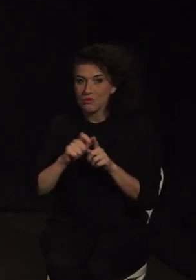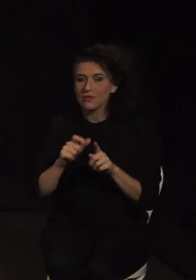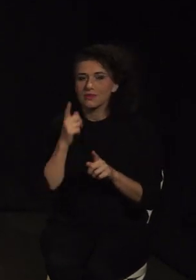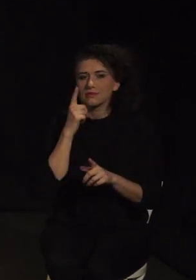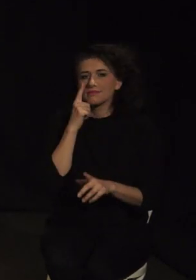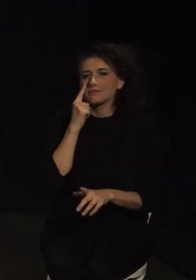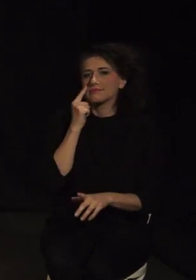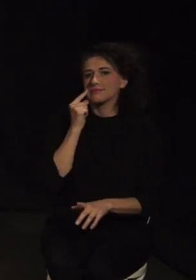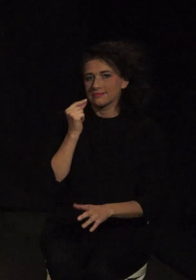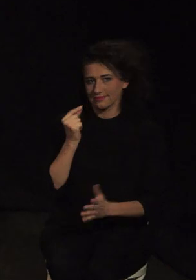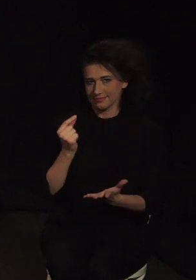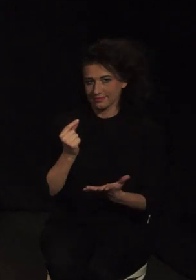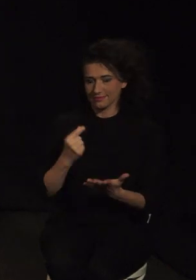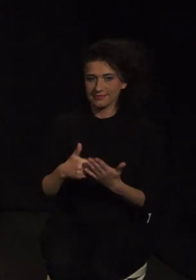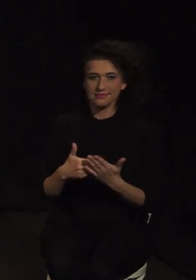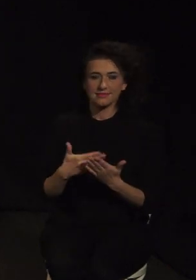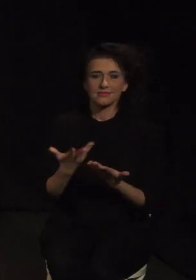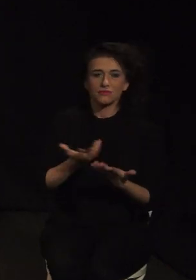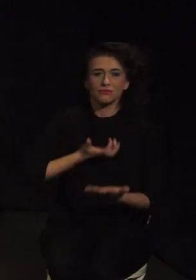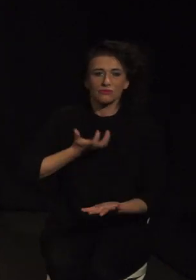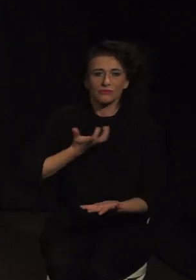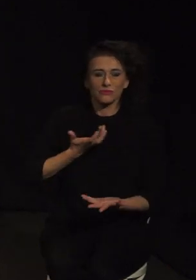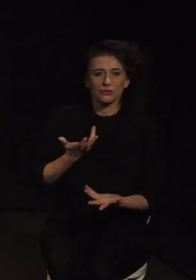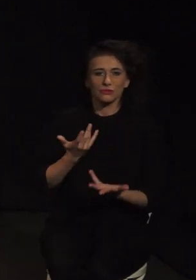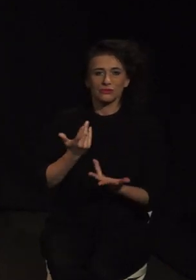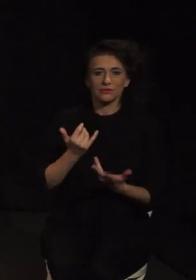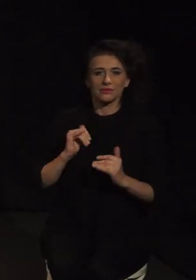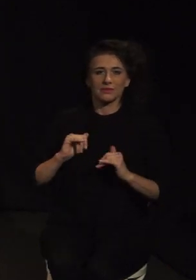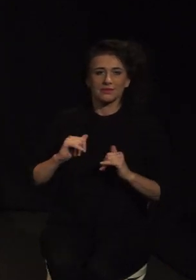That's why it becomes paraerotic.